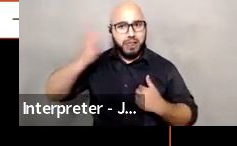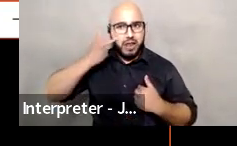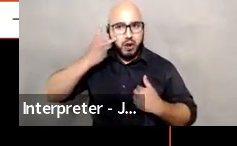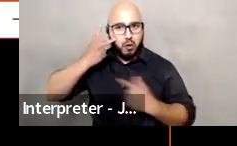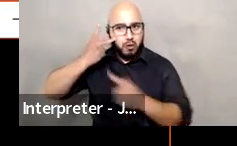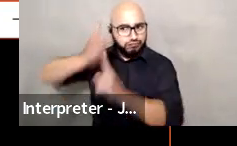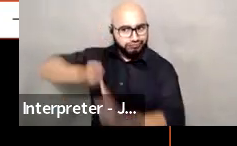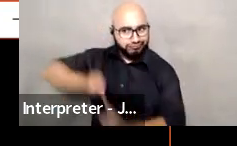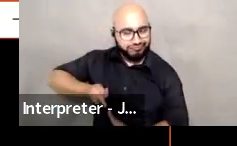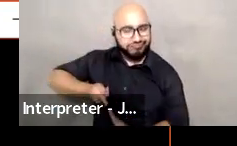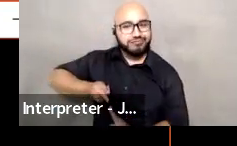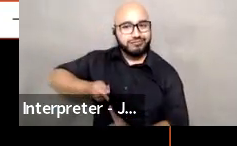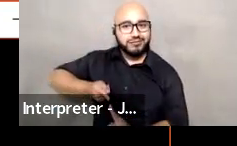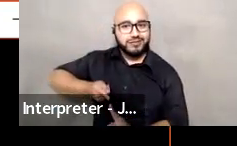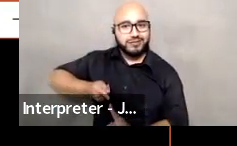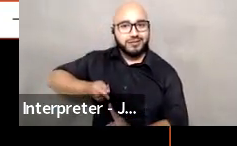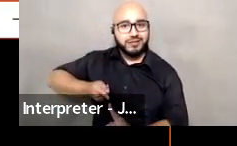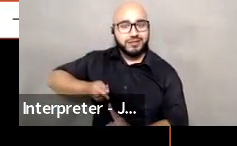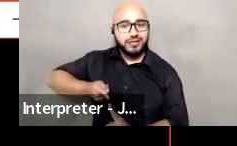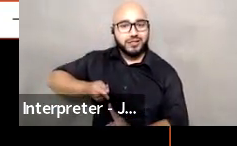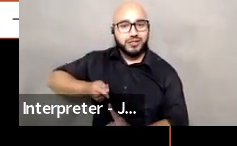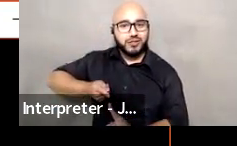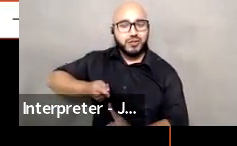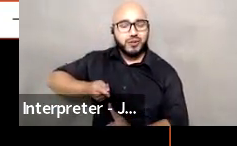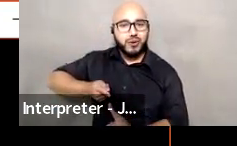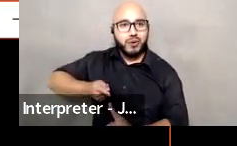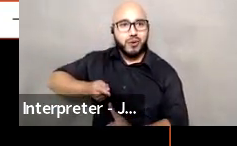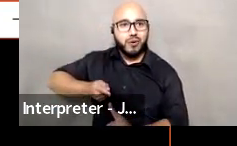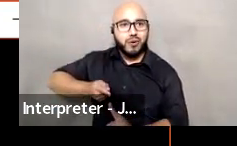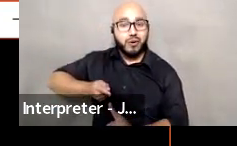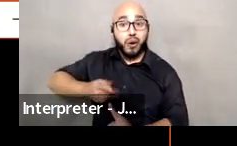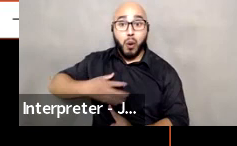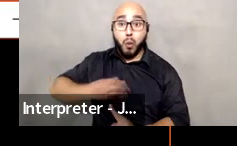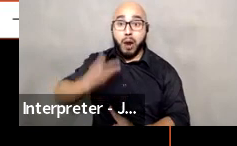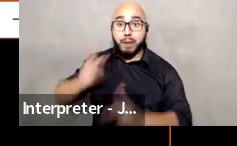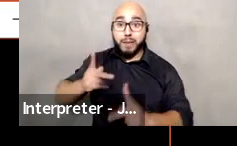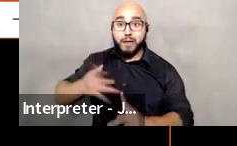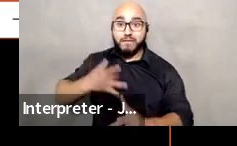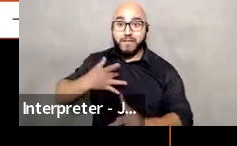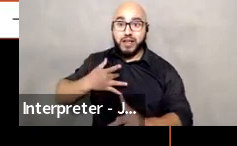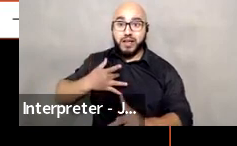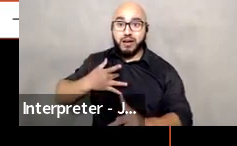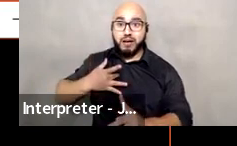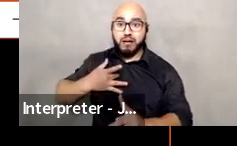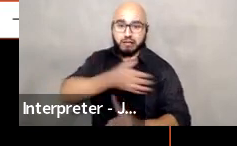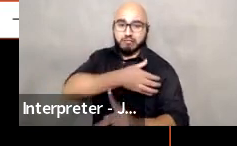To make white people feel guilty and innately bad.